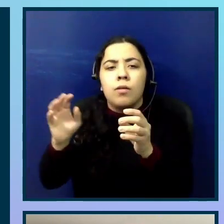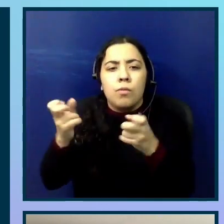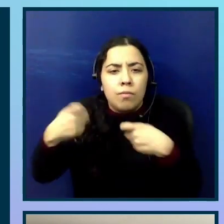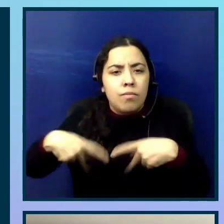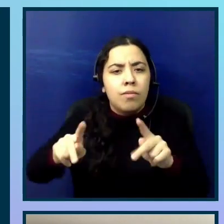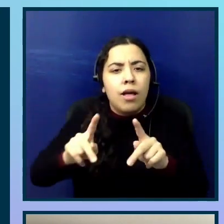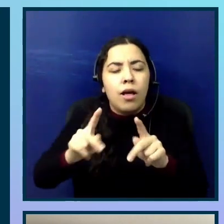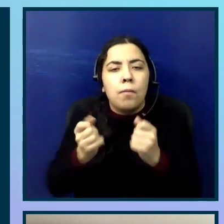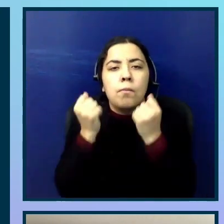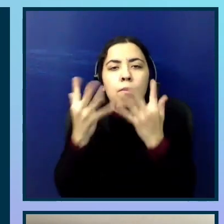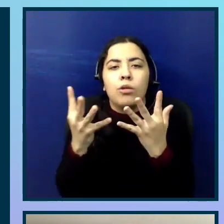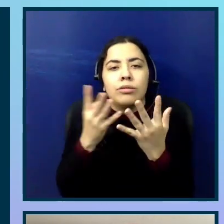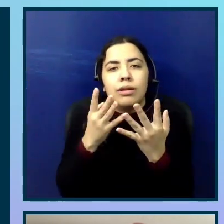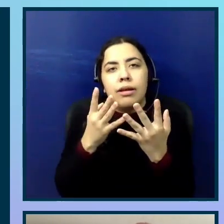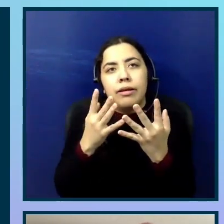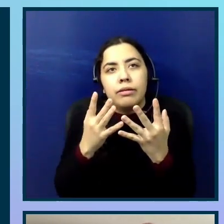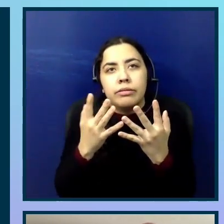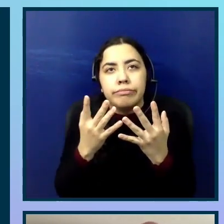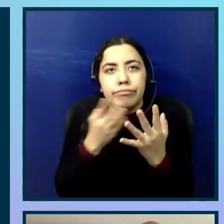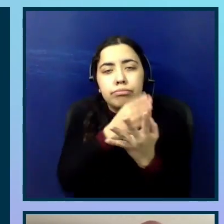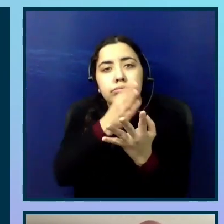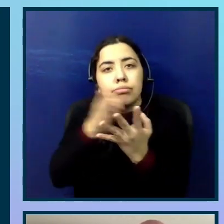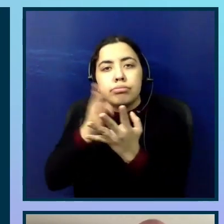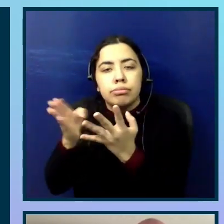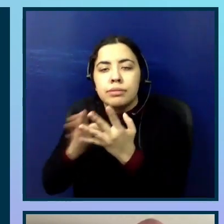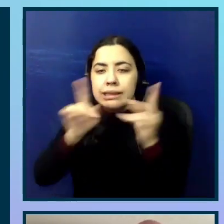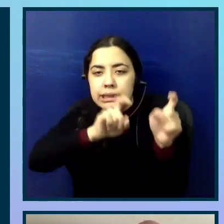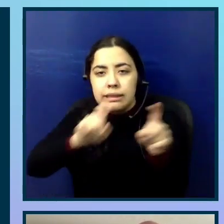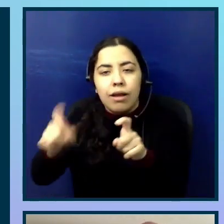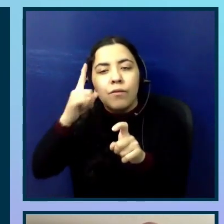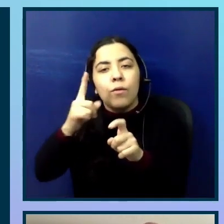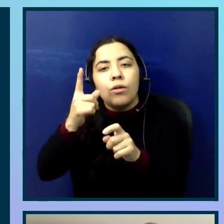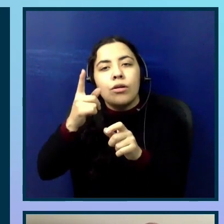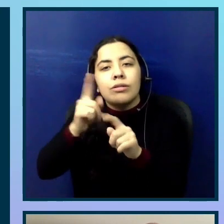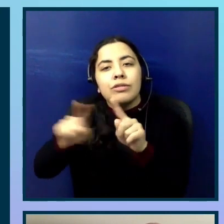of different design decisions on different needs groups within your AB testing.